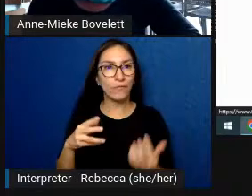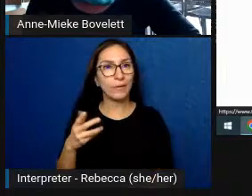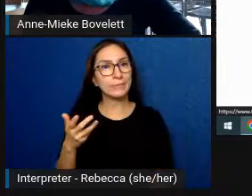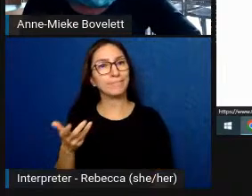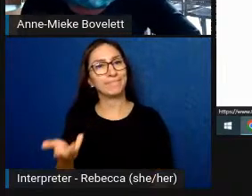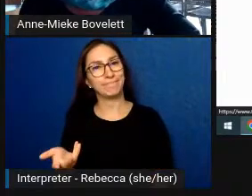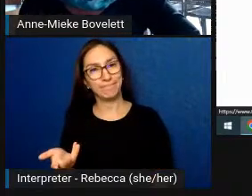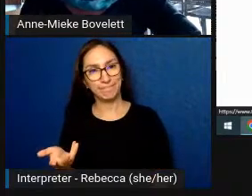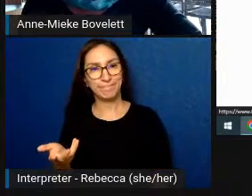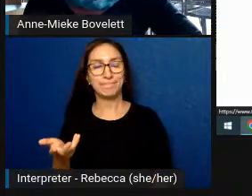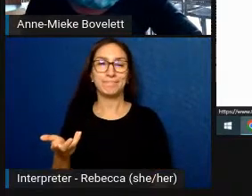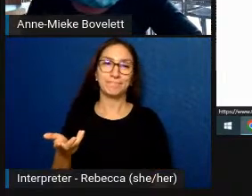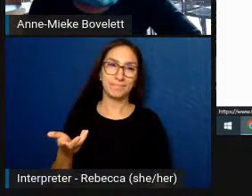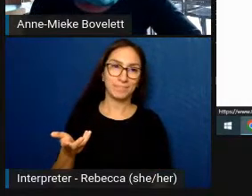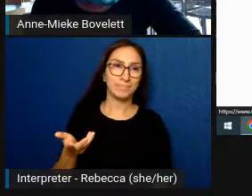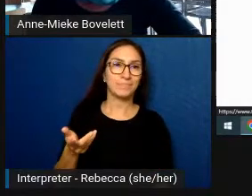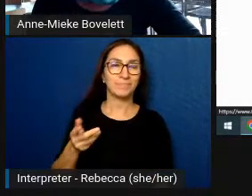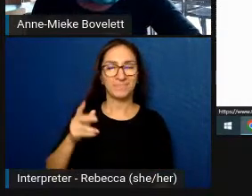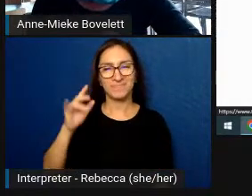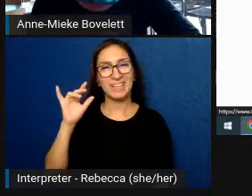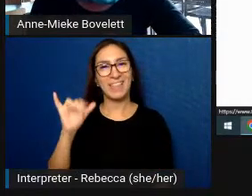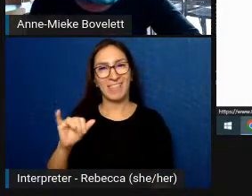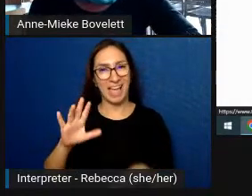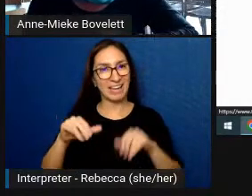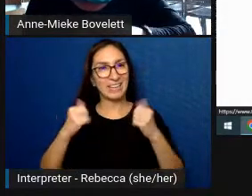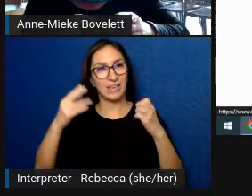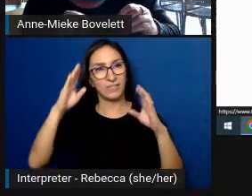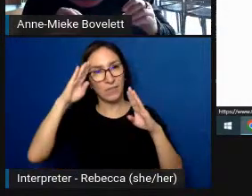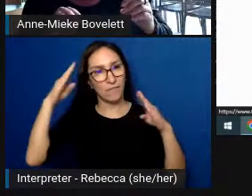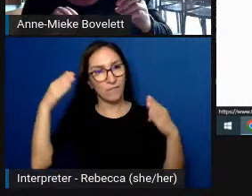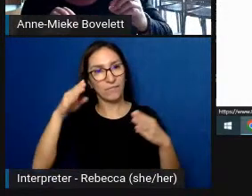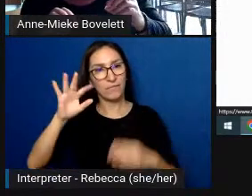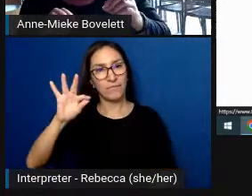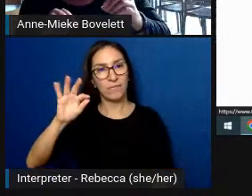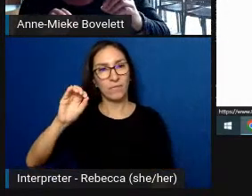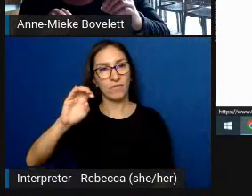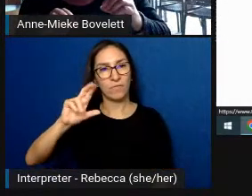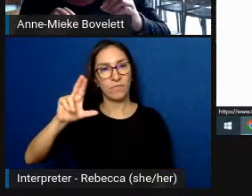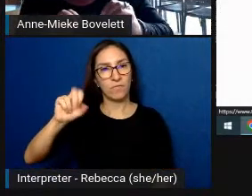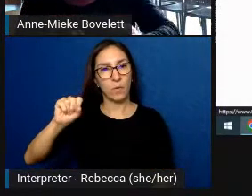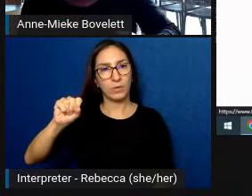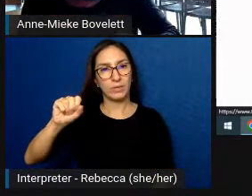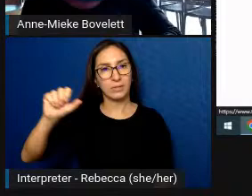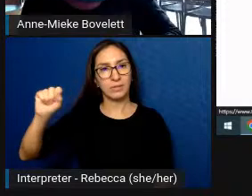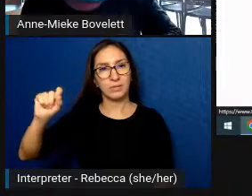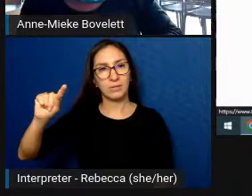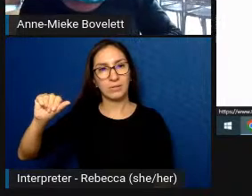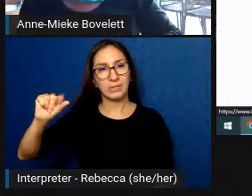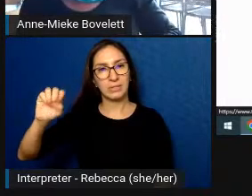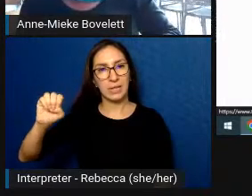Say I don't like those lines around my menu items. How can I remove those? Will that is